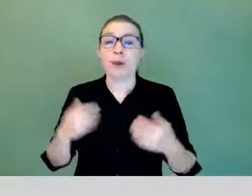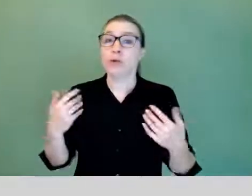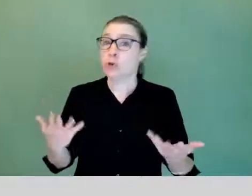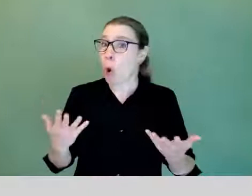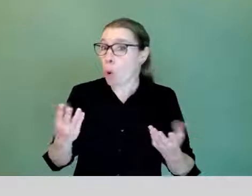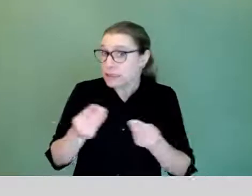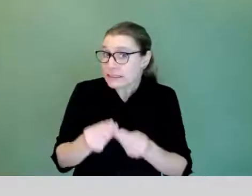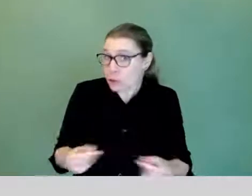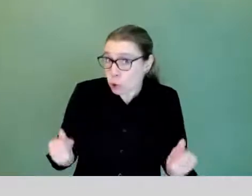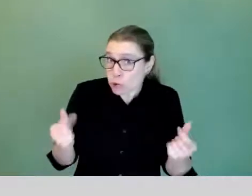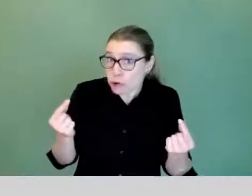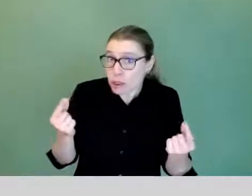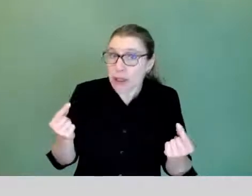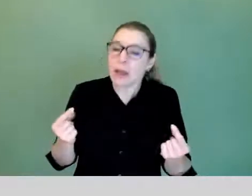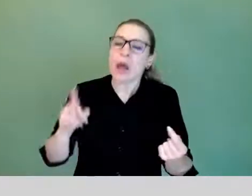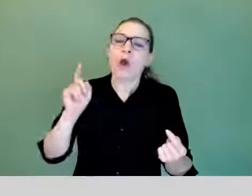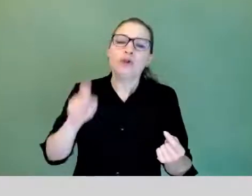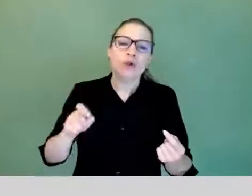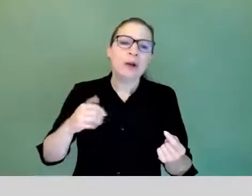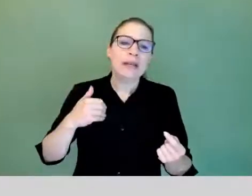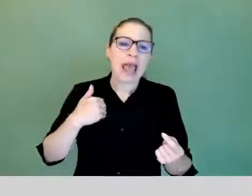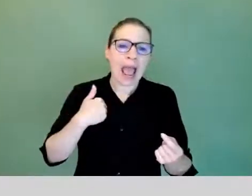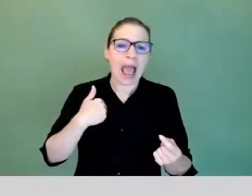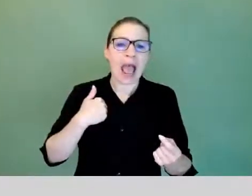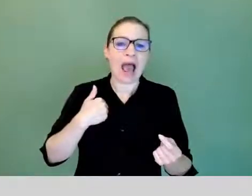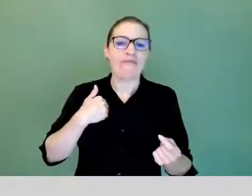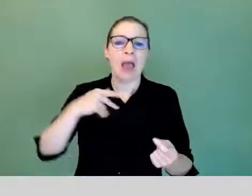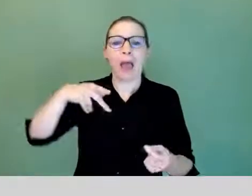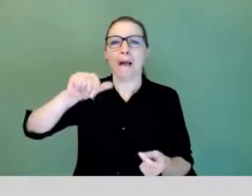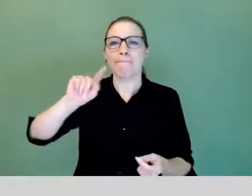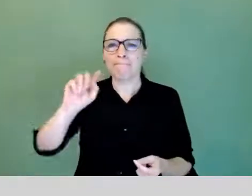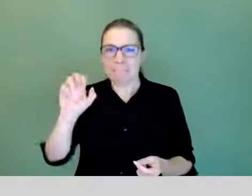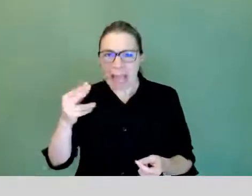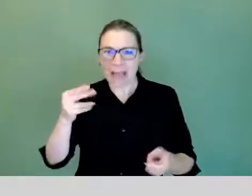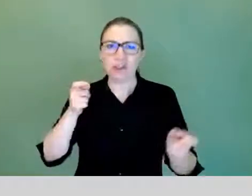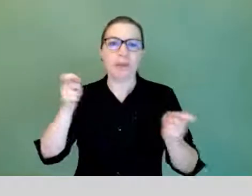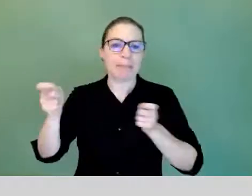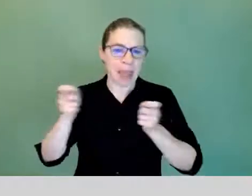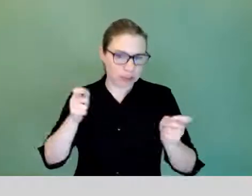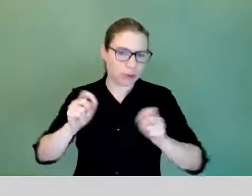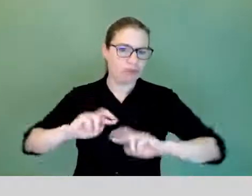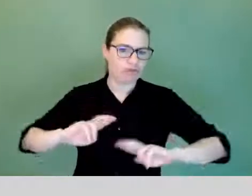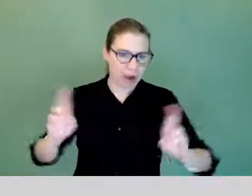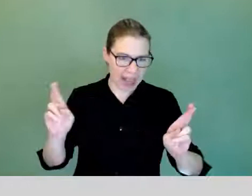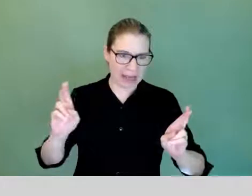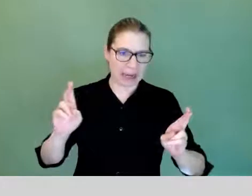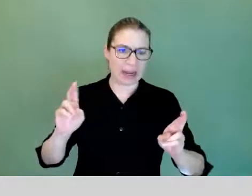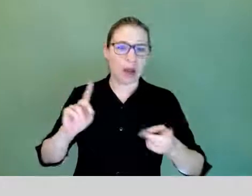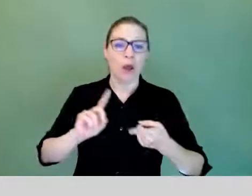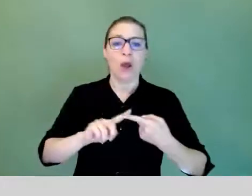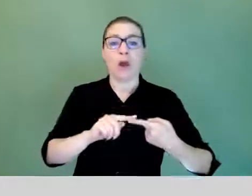So the solution is that there be a patch management process in place to remove unused dependencies, unnecessary features,